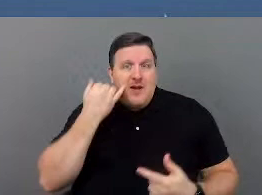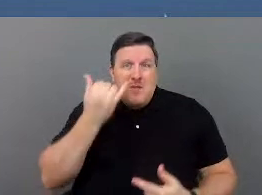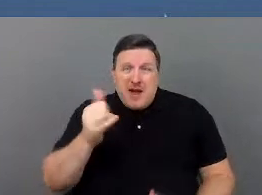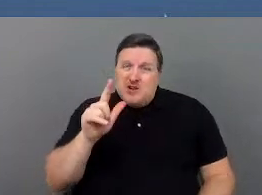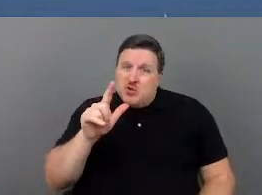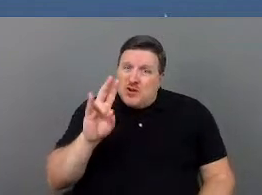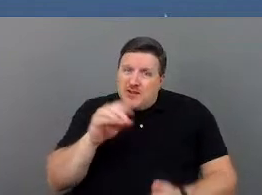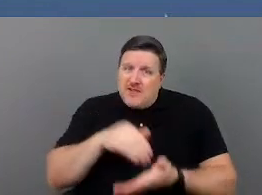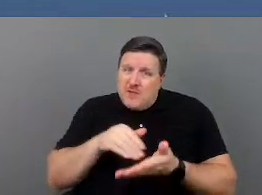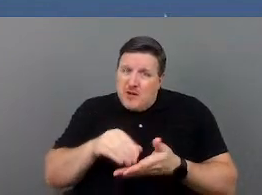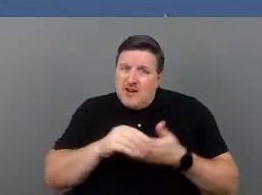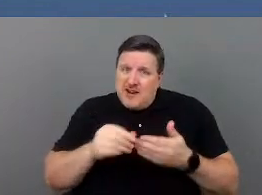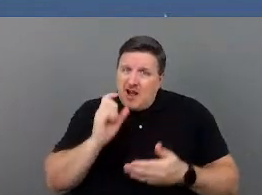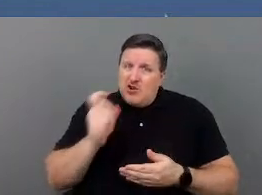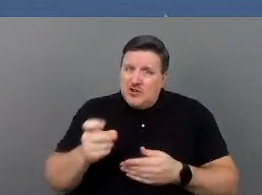HOUSING AND FOOD AND ACCESS TO